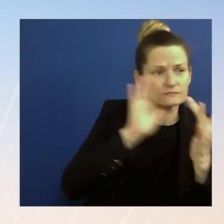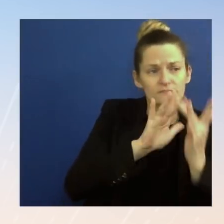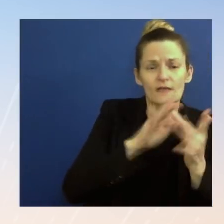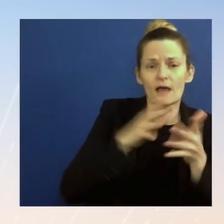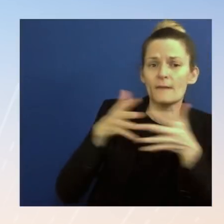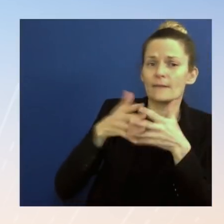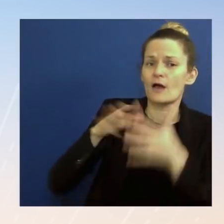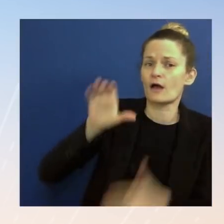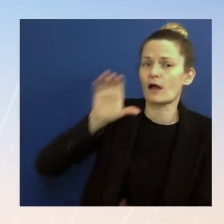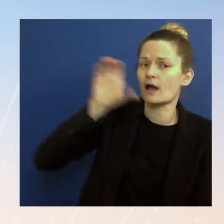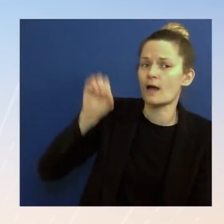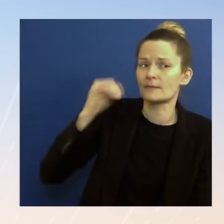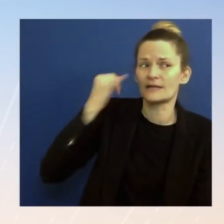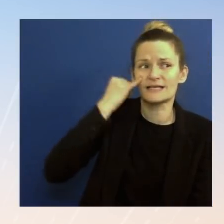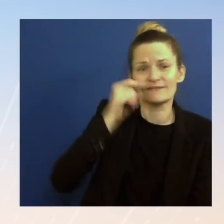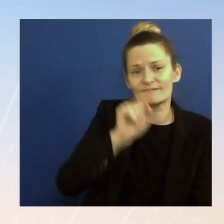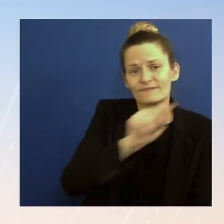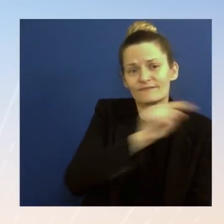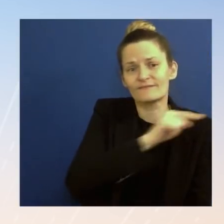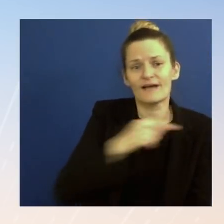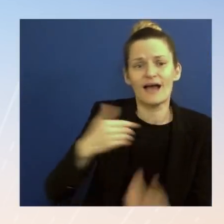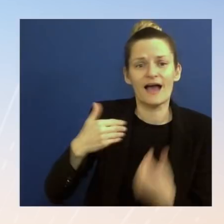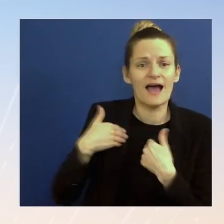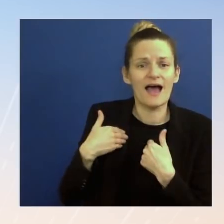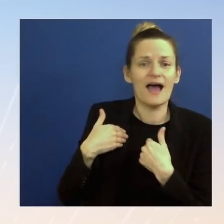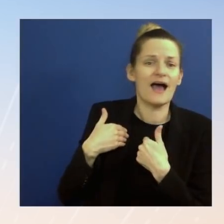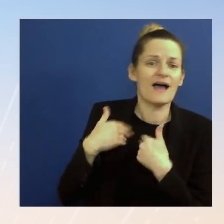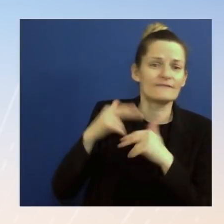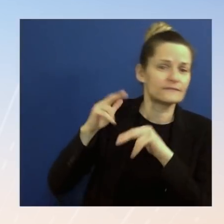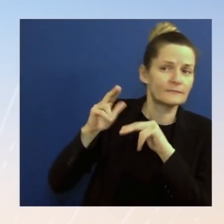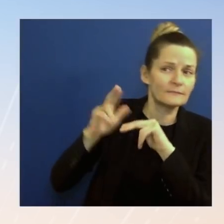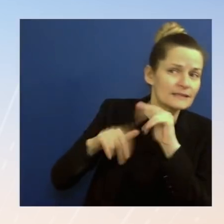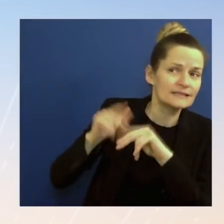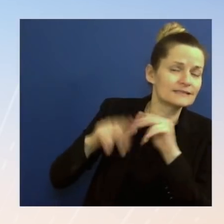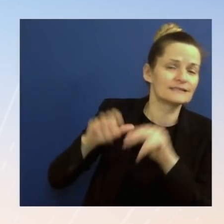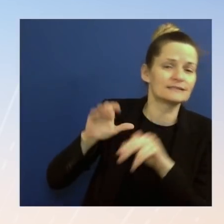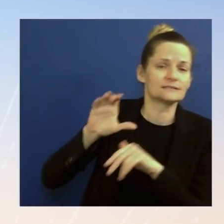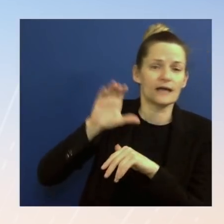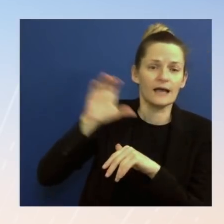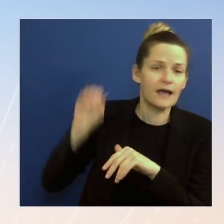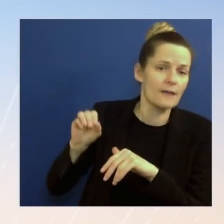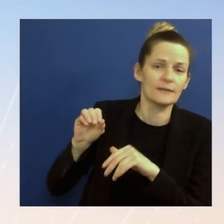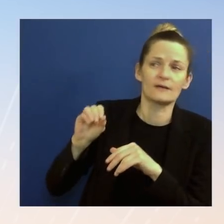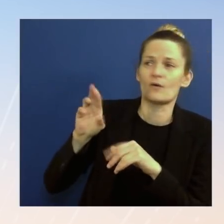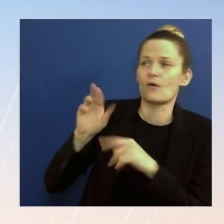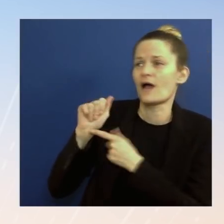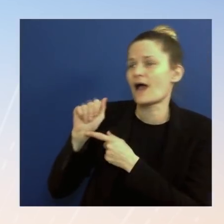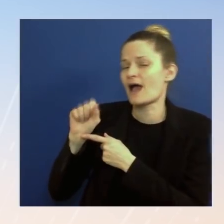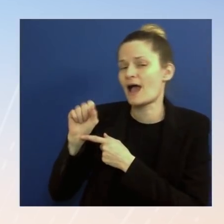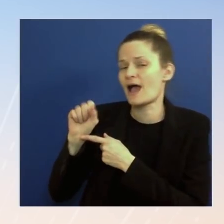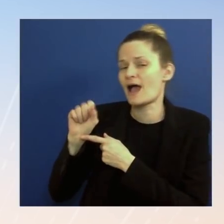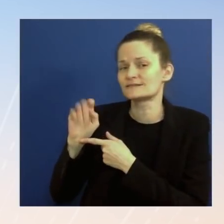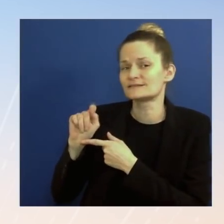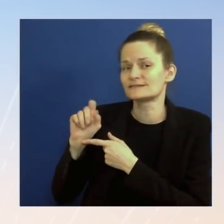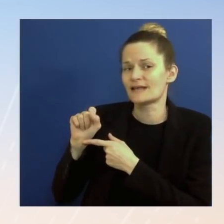and to lose those assets in Russia? Ms. Psaki: We have been, of course, engaged with U.S. companies -- not encouraging them; obviously, we've --